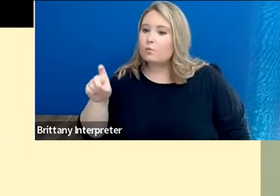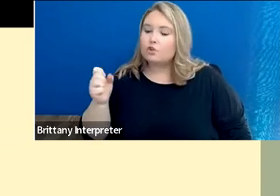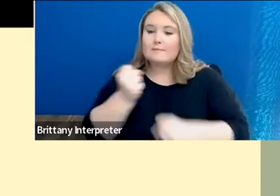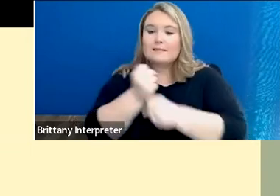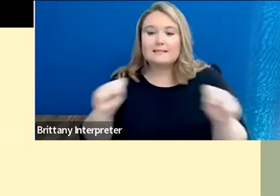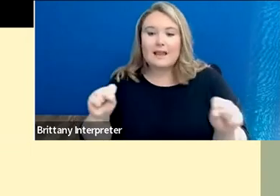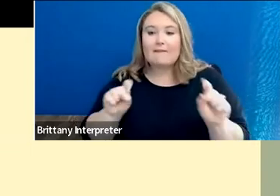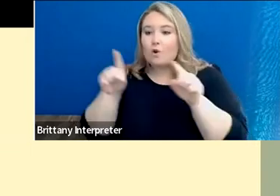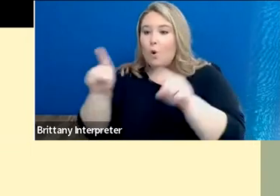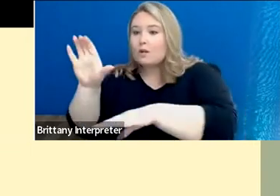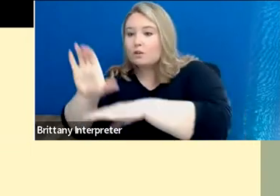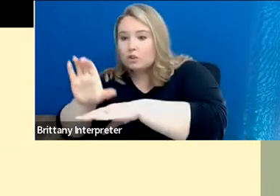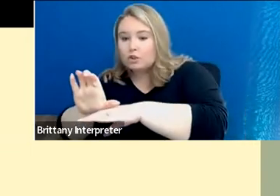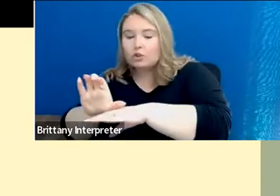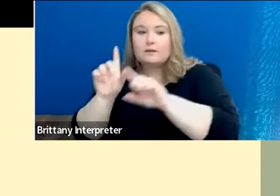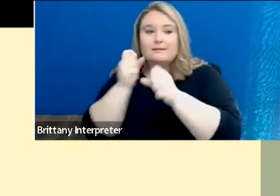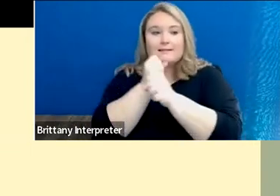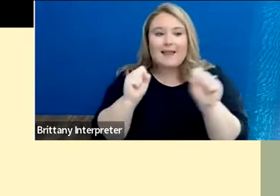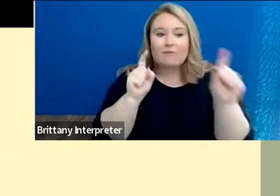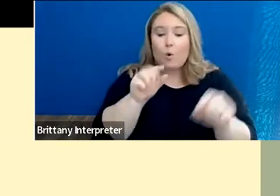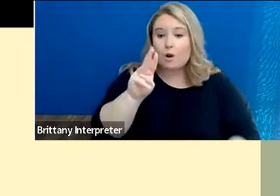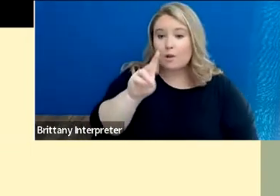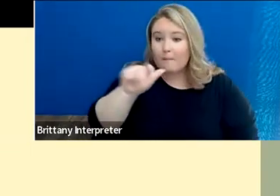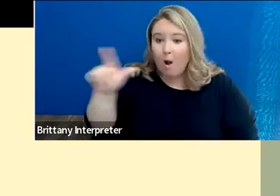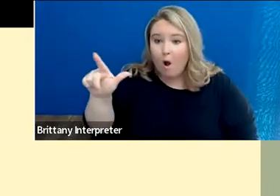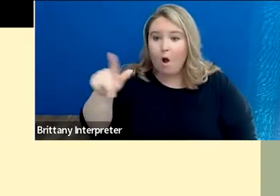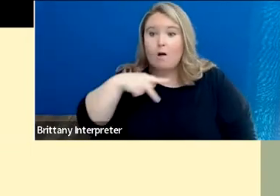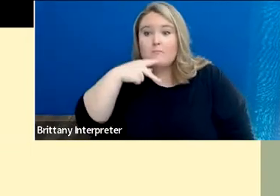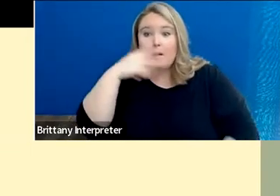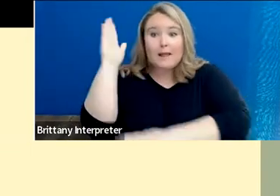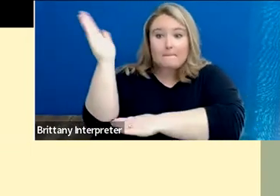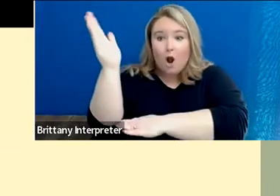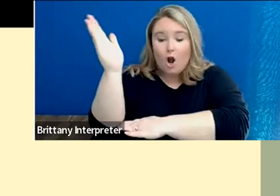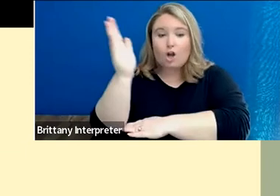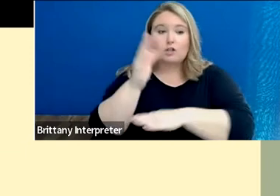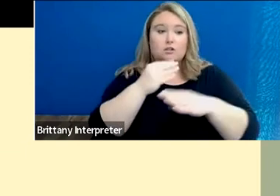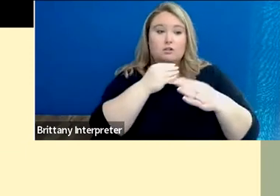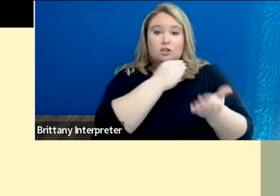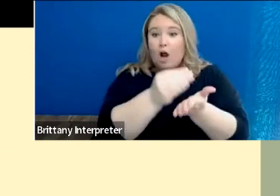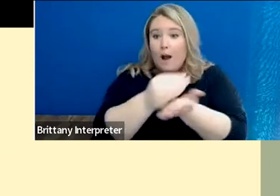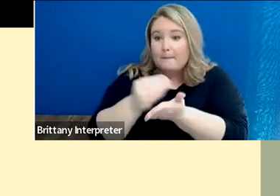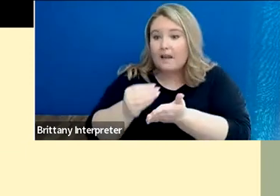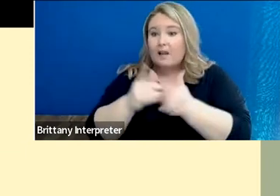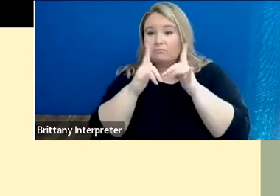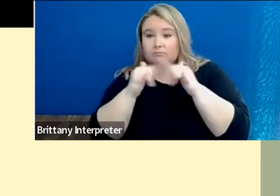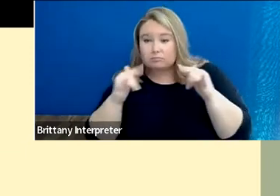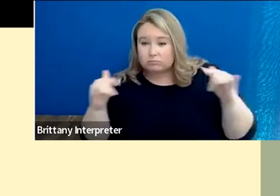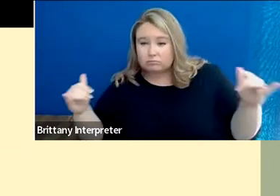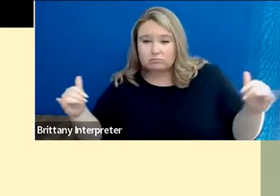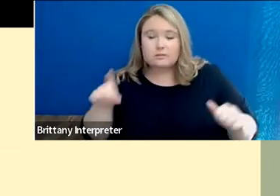mosques, synagogues, public parks, arenas, wherever we choose to go supermarkets, Walmart, et cetera, we should be safe where we're going.